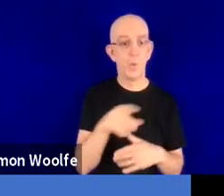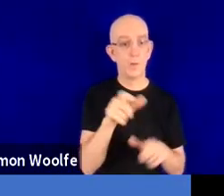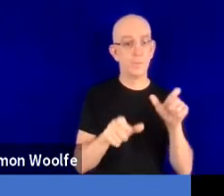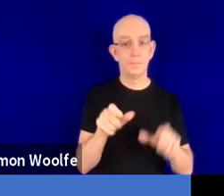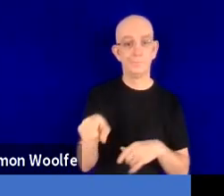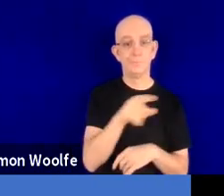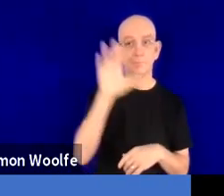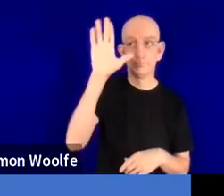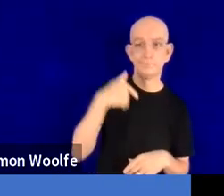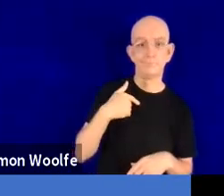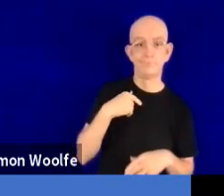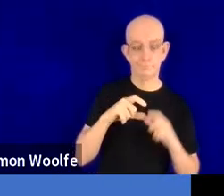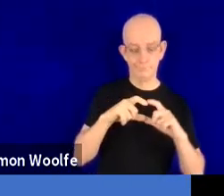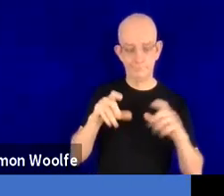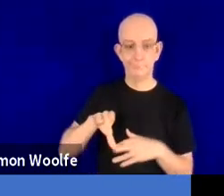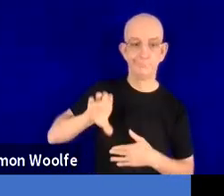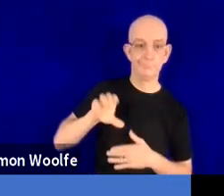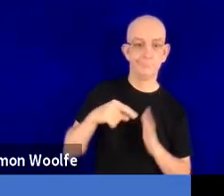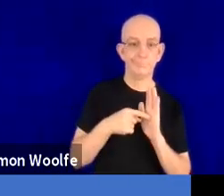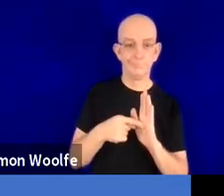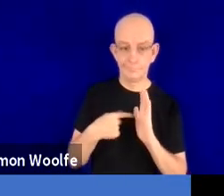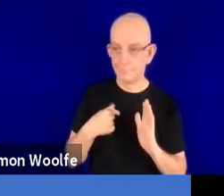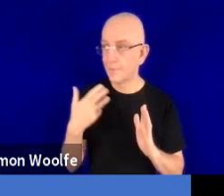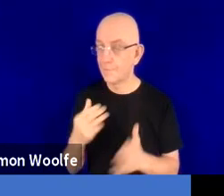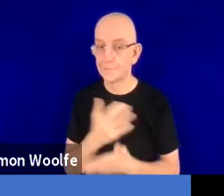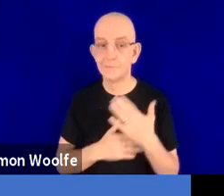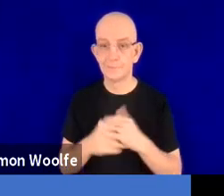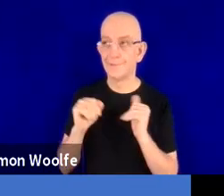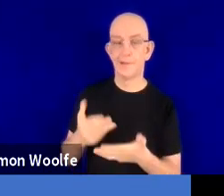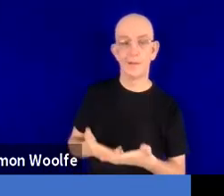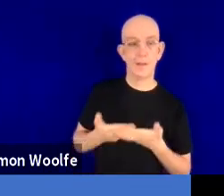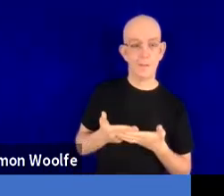Another issue that is really important, awareness raising and capacity building of stakeholders